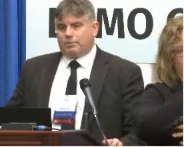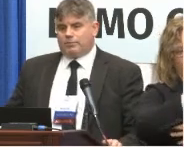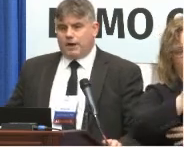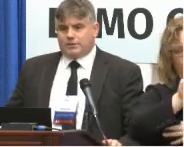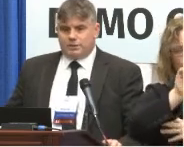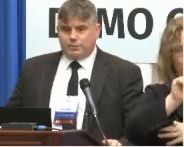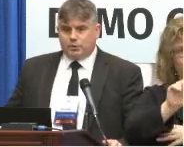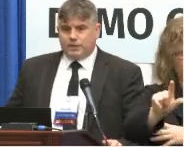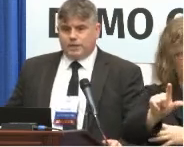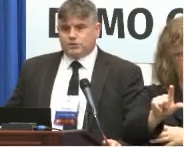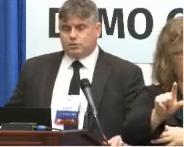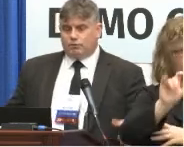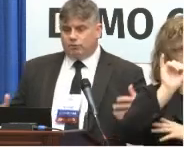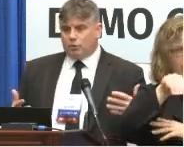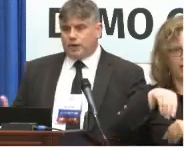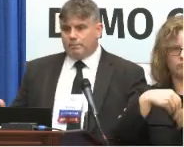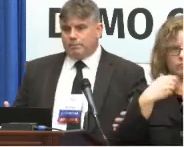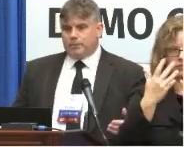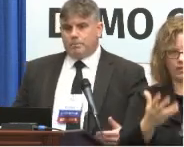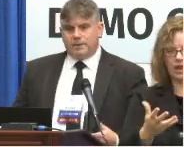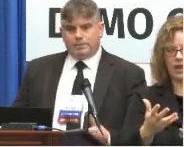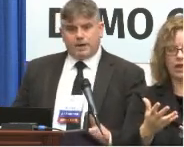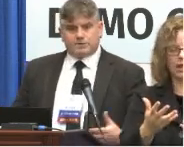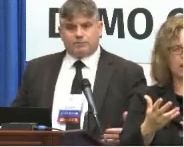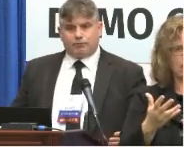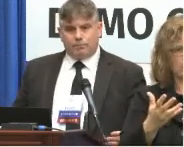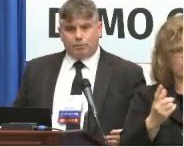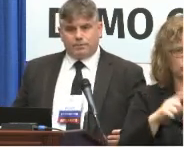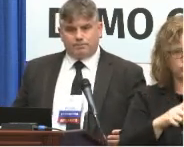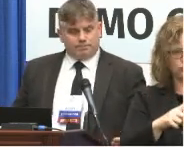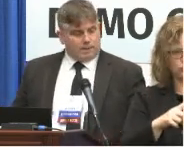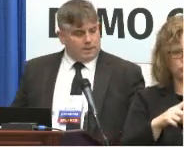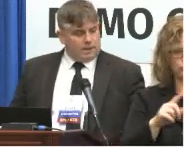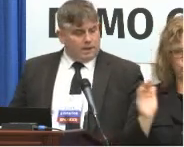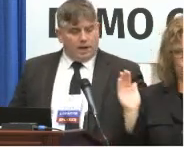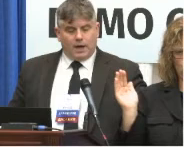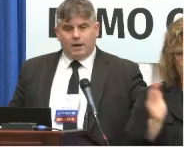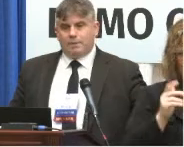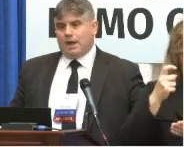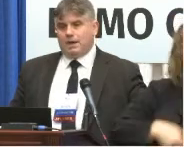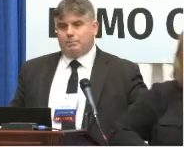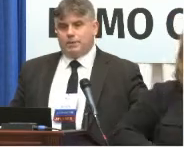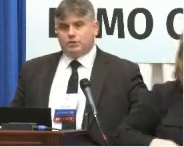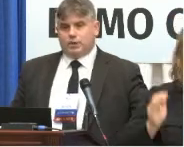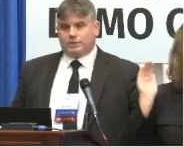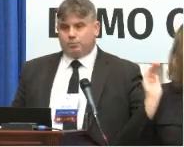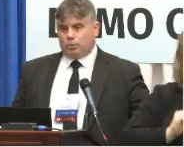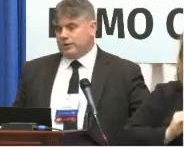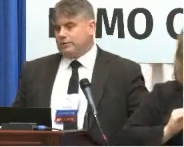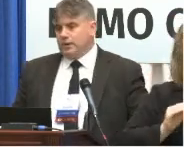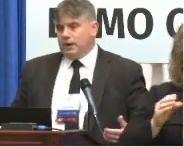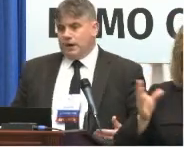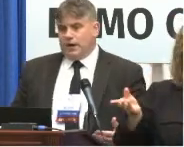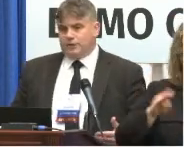provide the ability to fold up, minimize the footprint and be transported